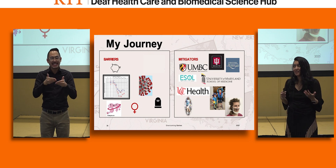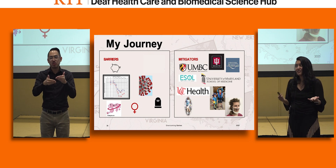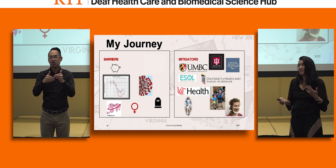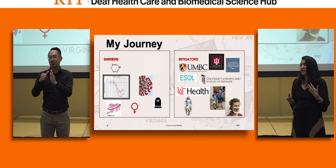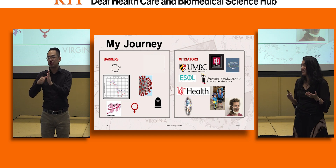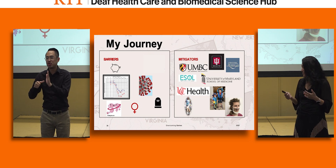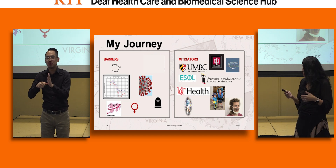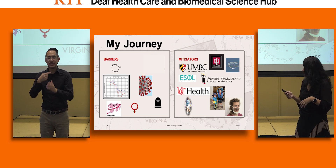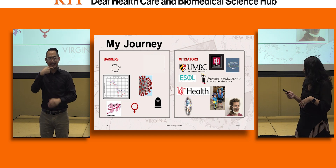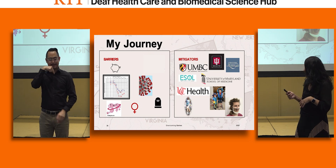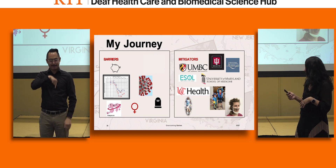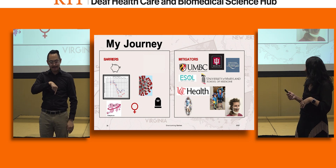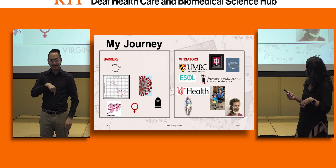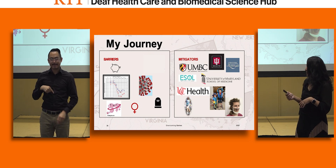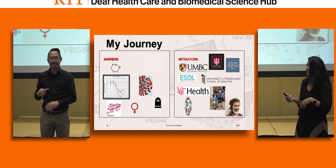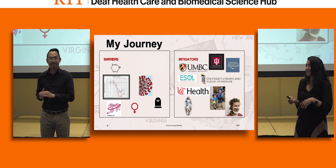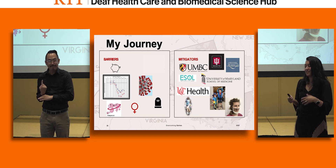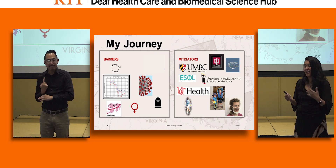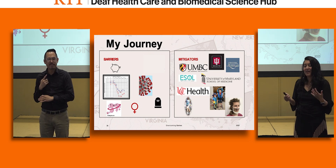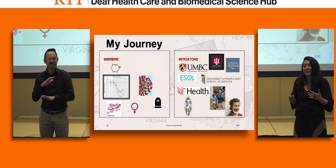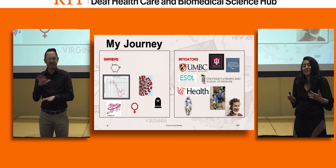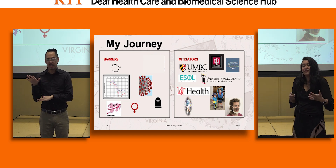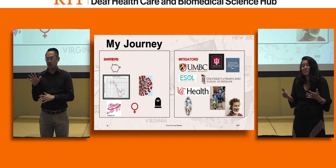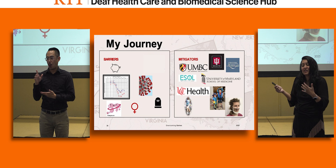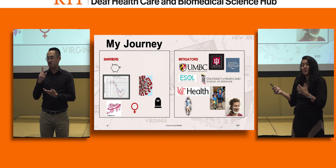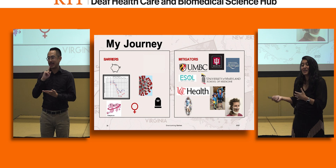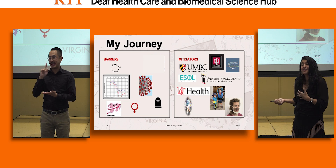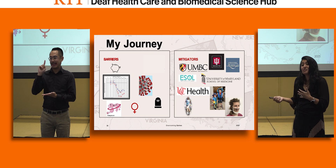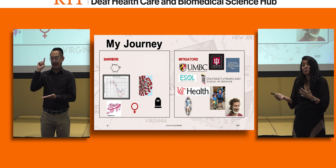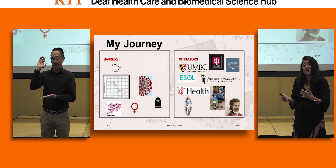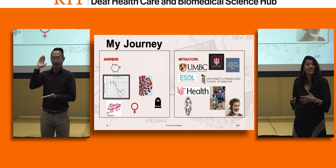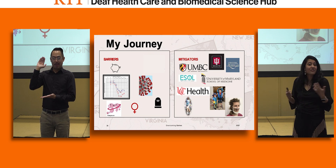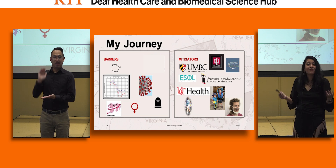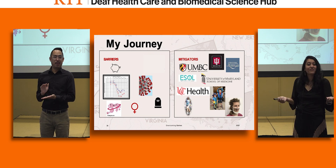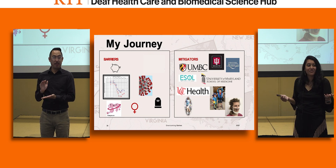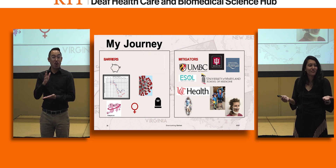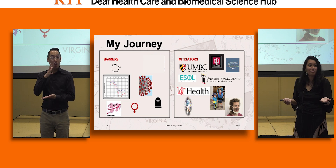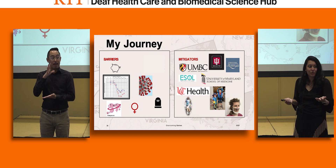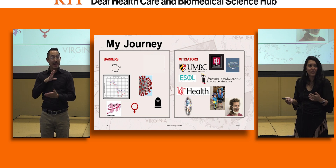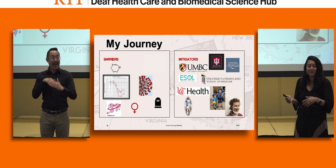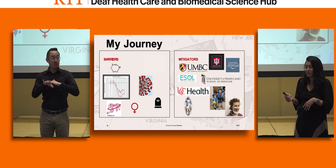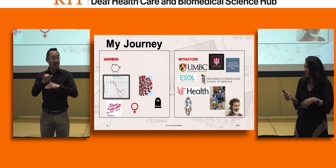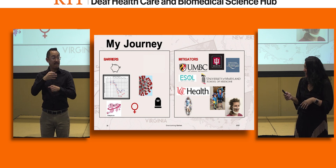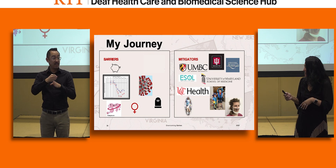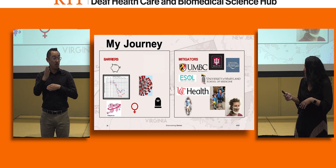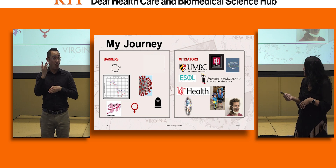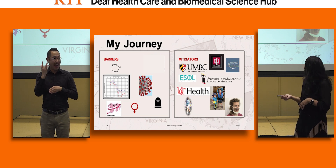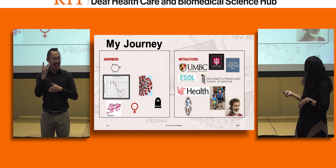and there tends to be a lack of women going into it, because they don't feel supported, per se.